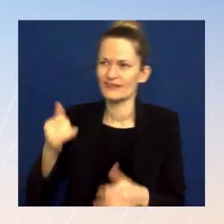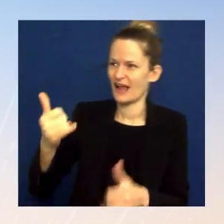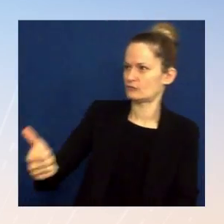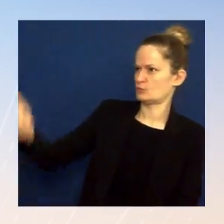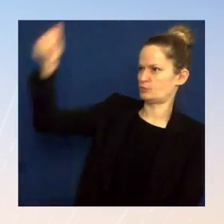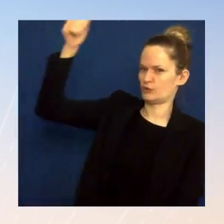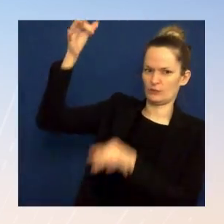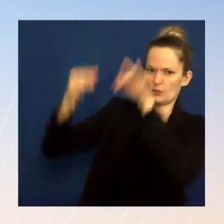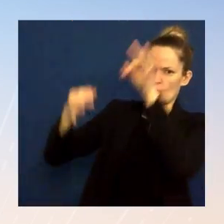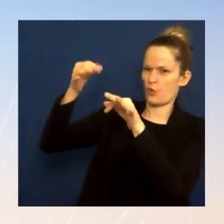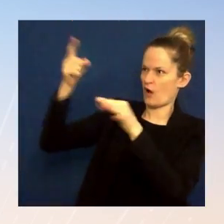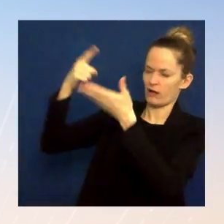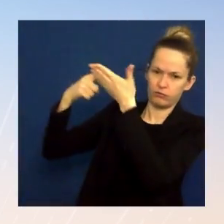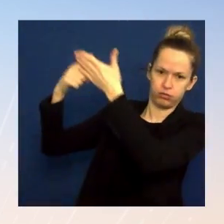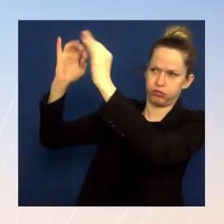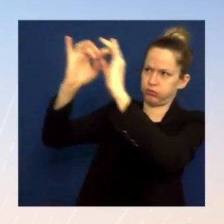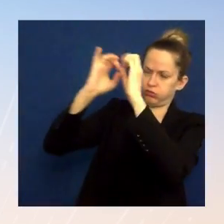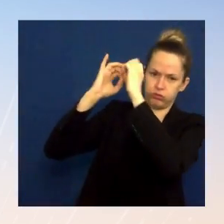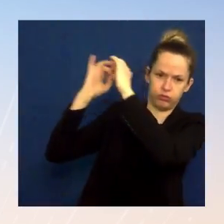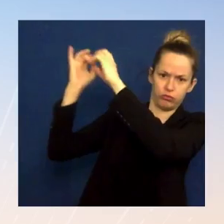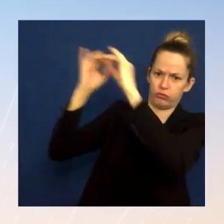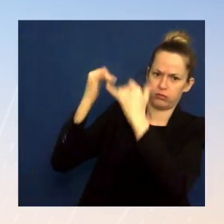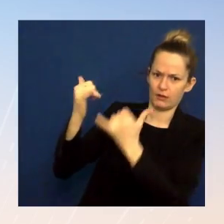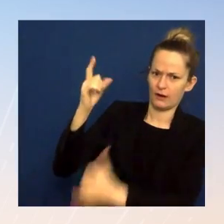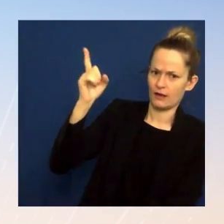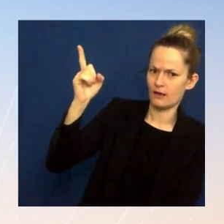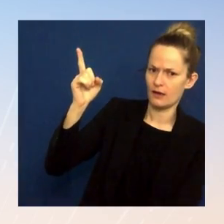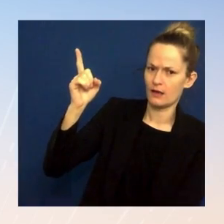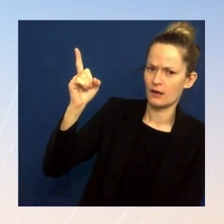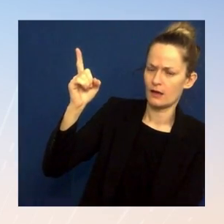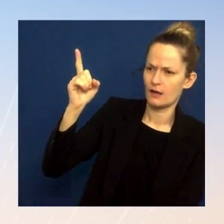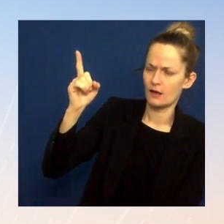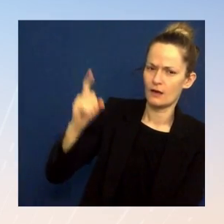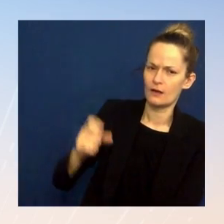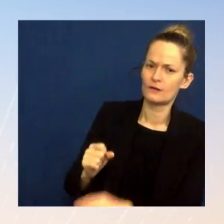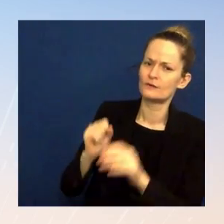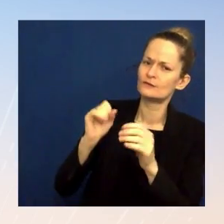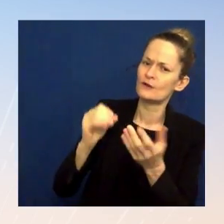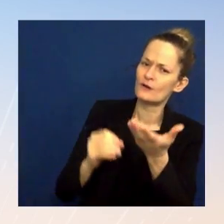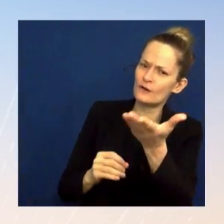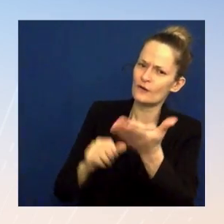The other issue: Haiti is now more of a world issue than ever before. Will that be part of the agenda?